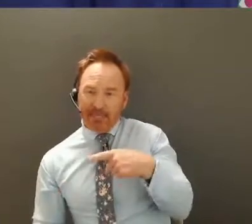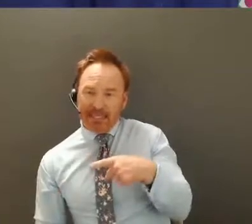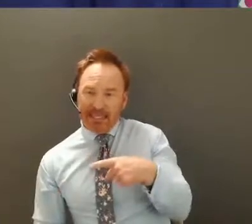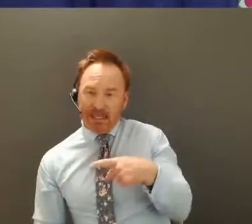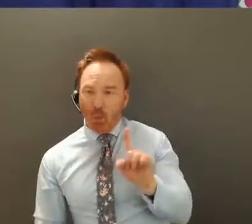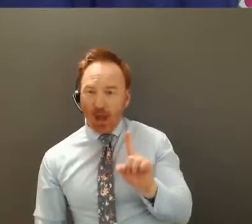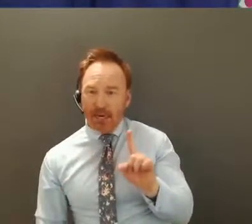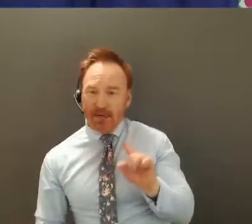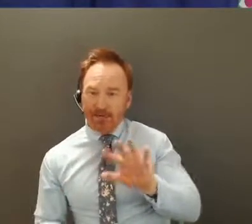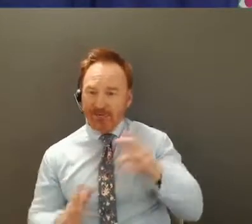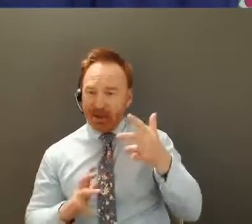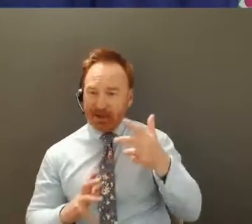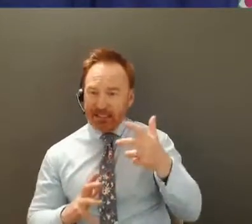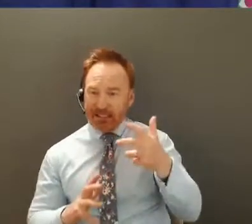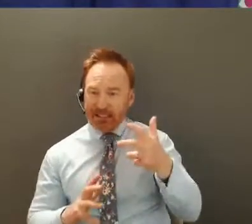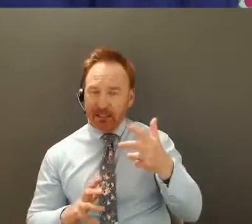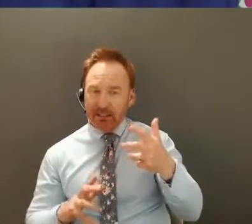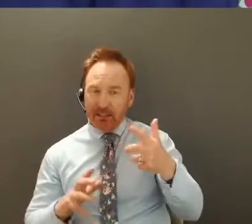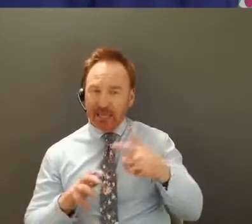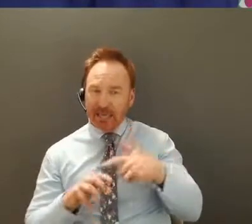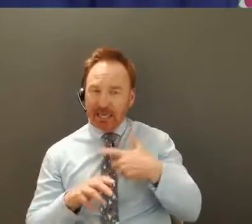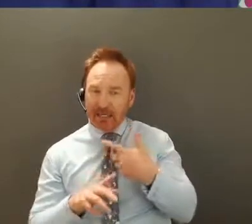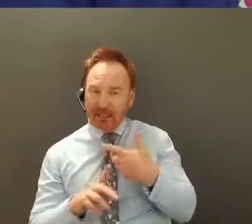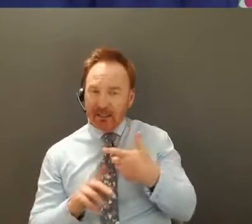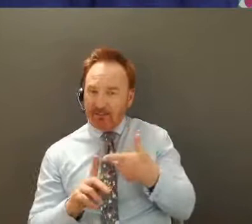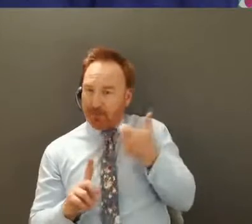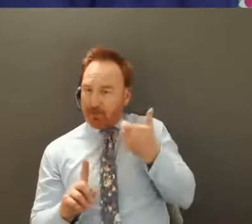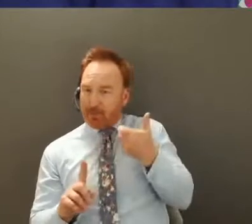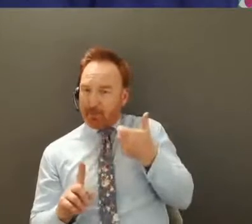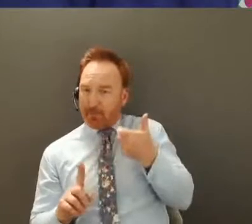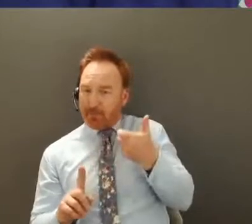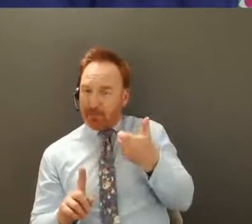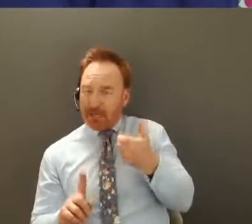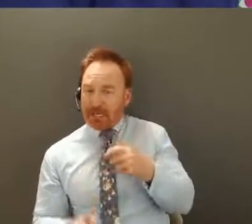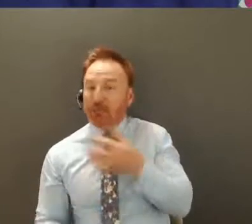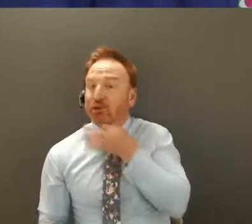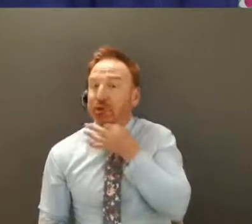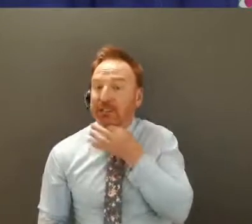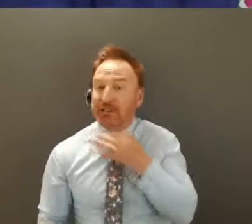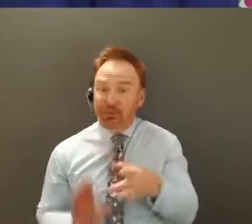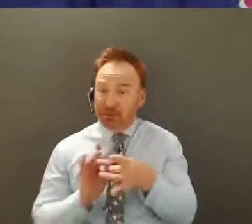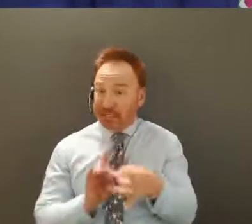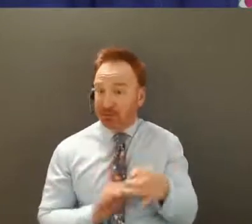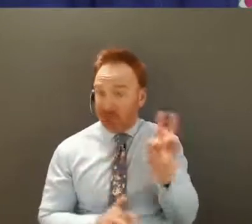provinces and jurisdictions and we know we have a digital